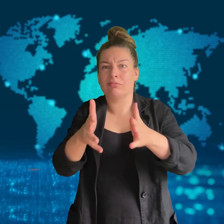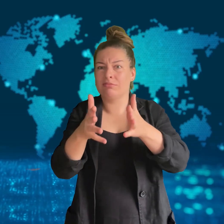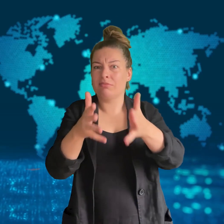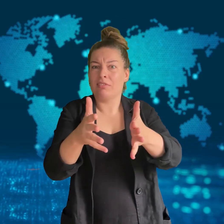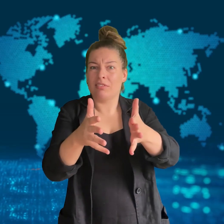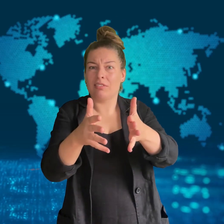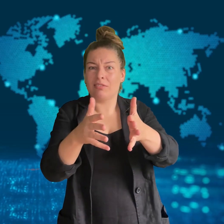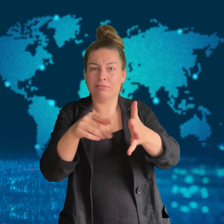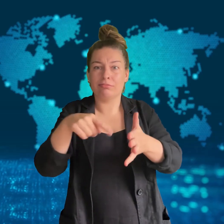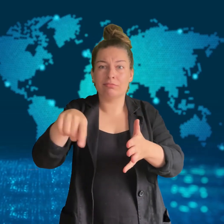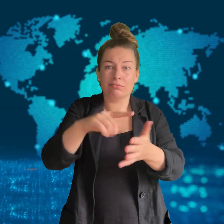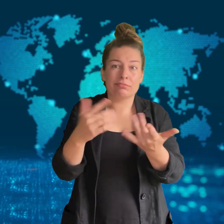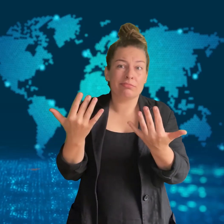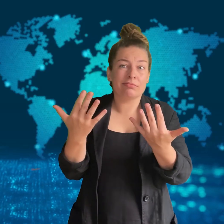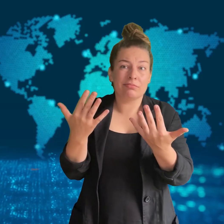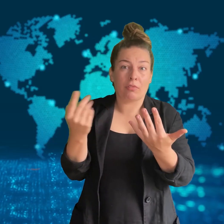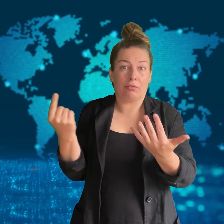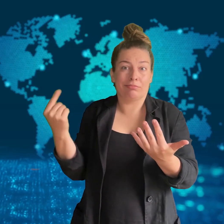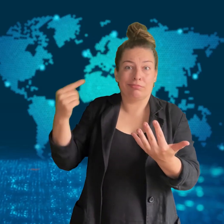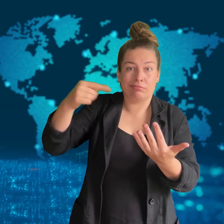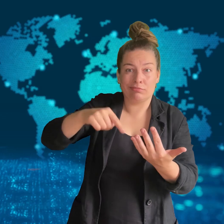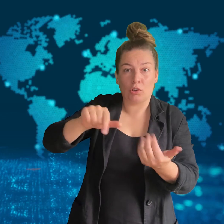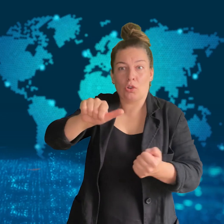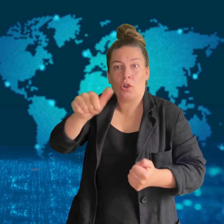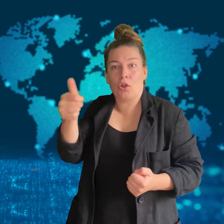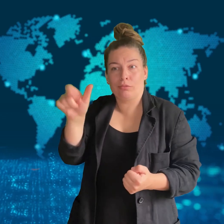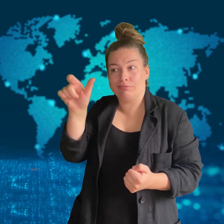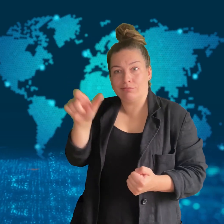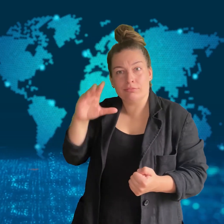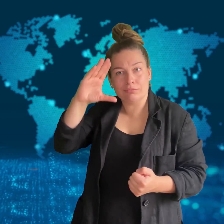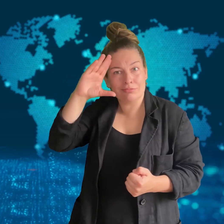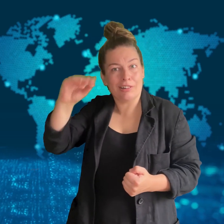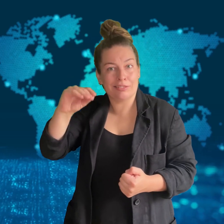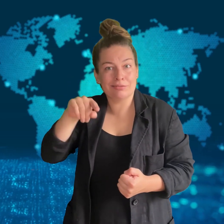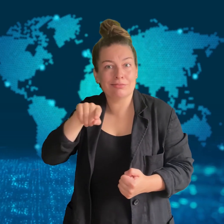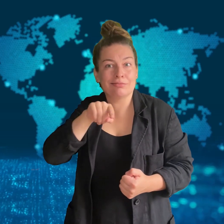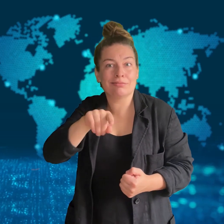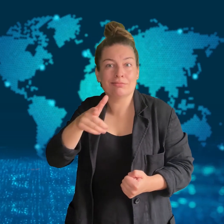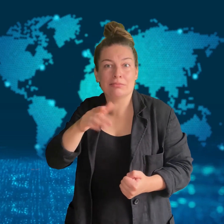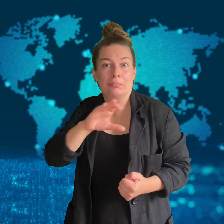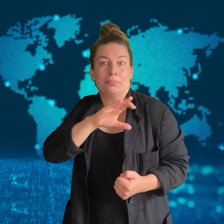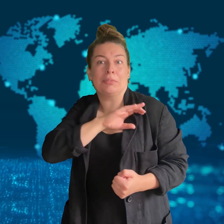they left her until a male officer entered and took off her bra.